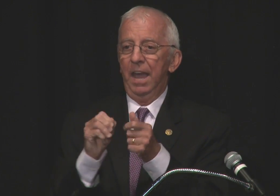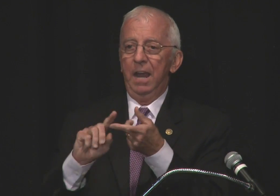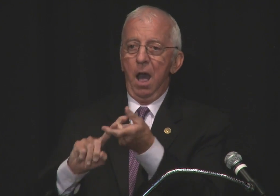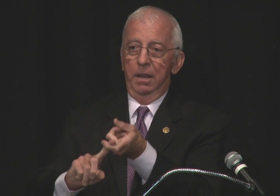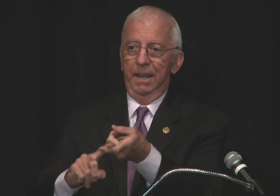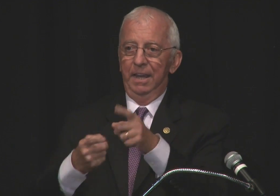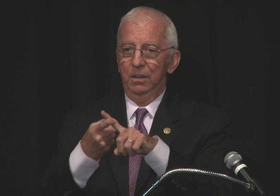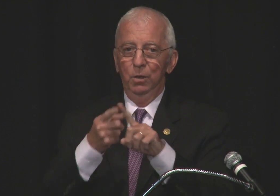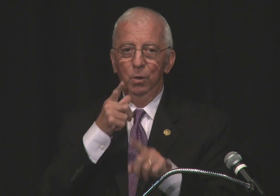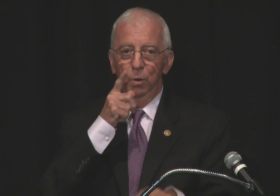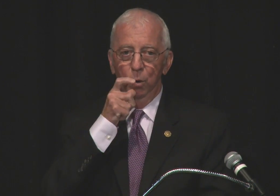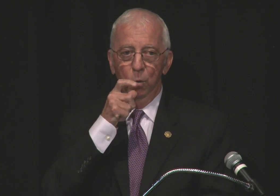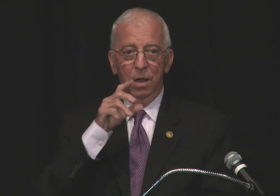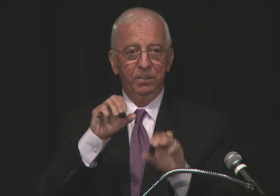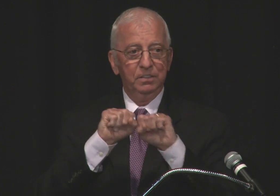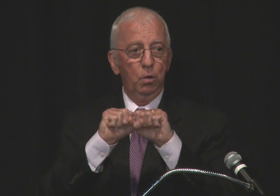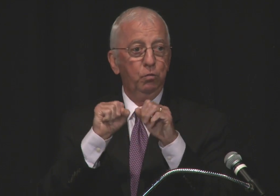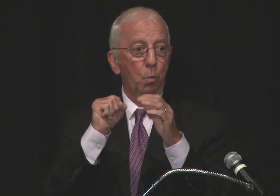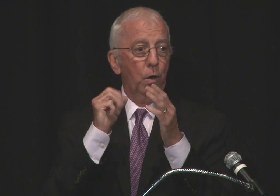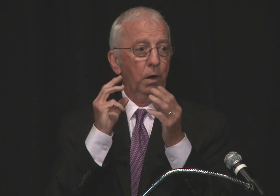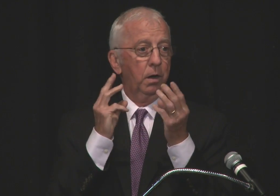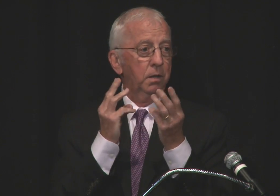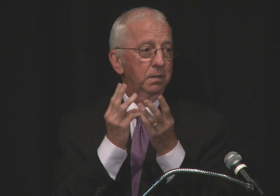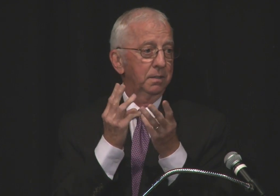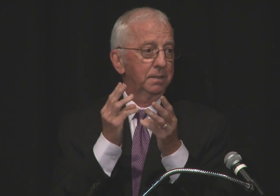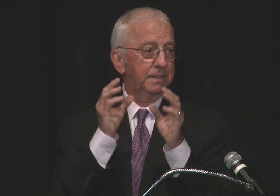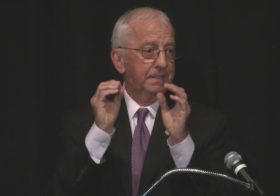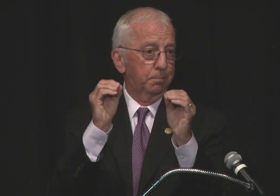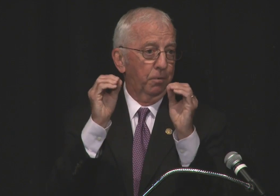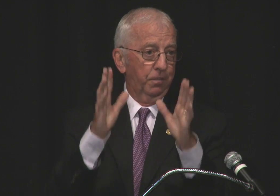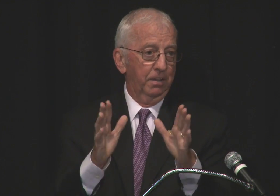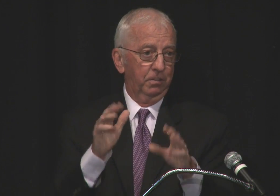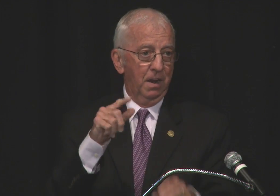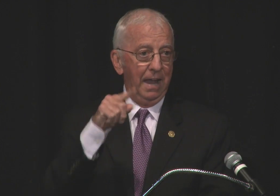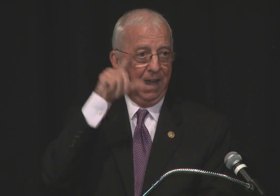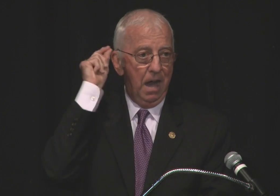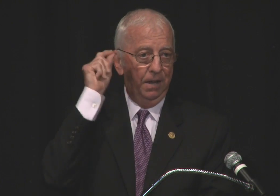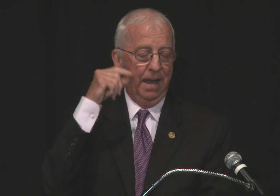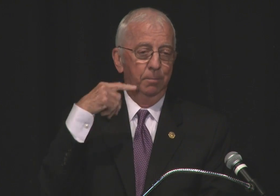a colleague who was a social work professor at Gallaudet.